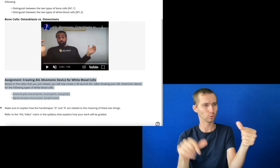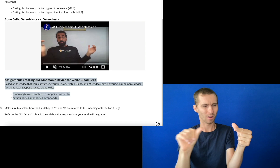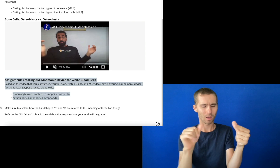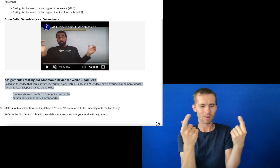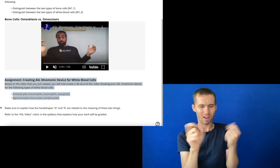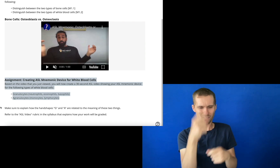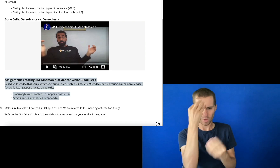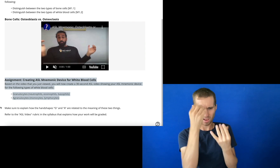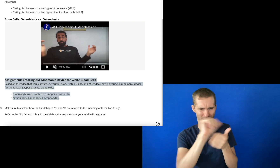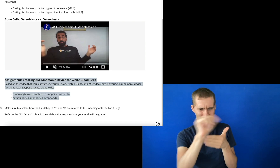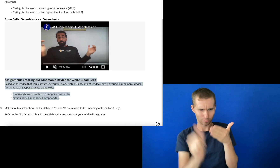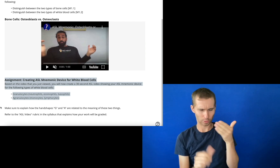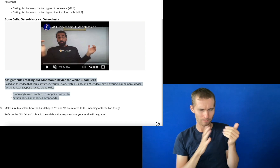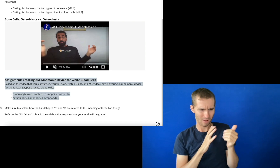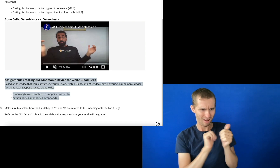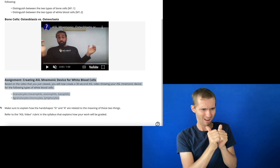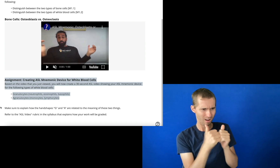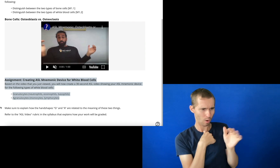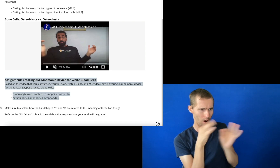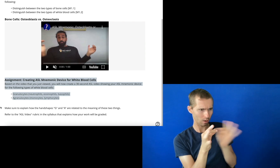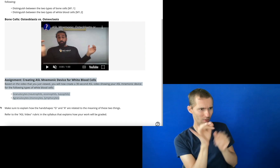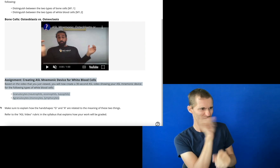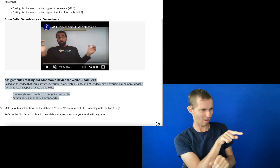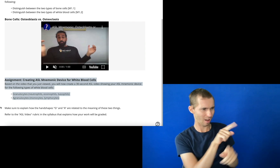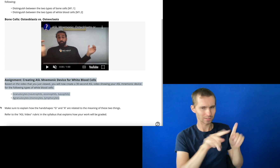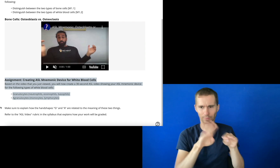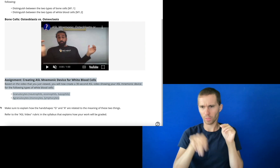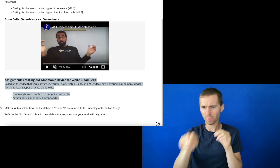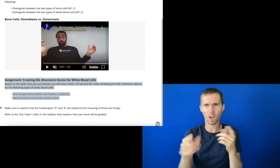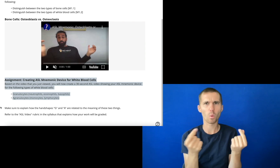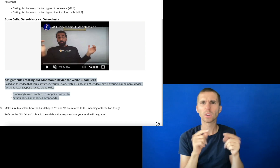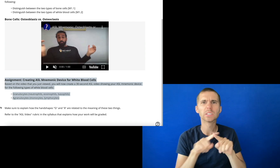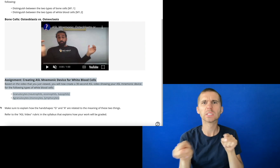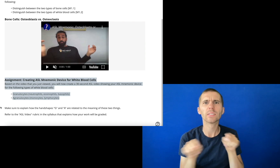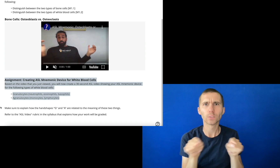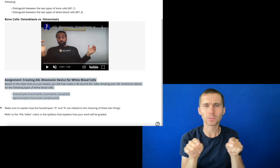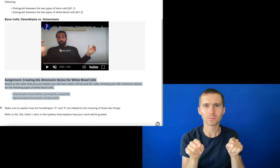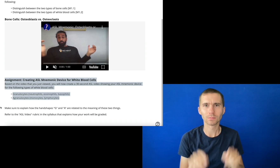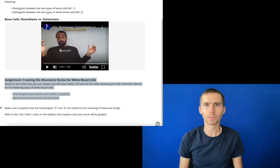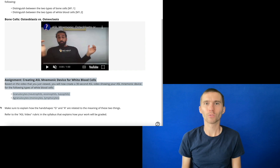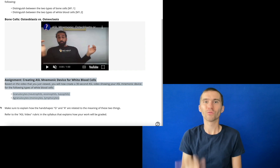Now, they must examine the meaning of both types of white blood cells and interpret the ASL handshape to correspond with each type of white blood cells -- in a way to differentiate the meaning between both types of white blood cells.